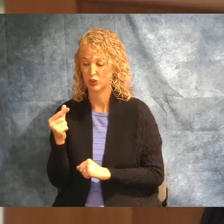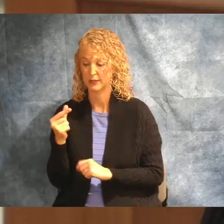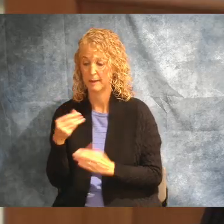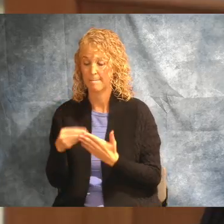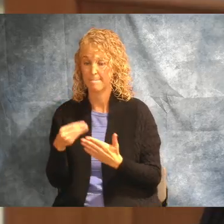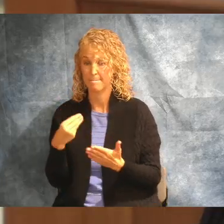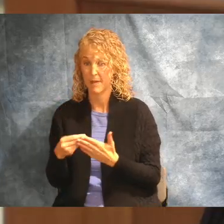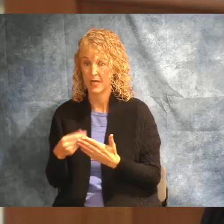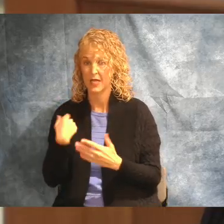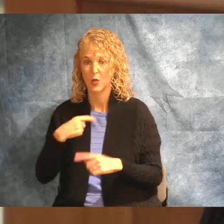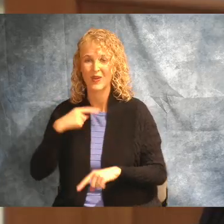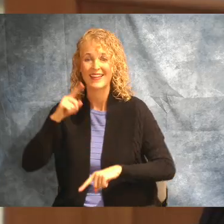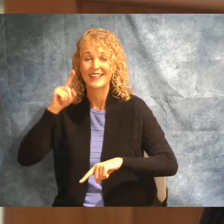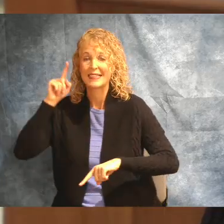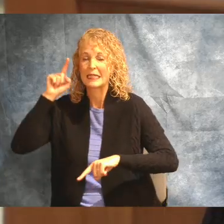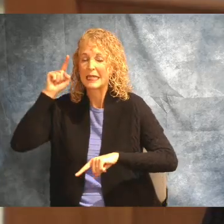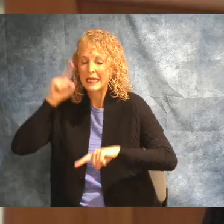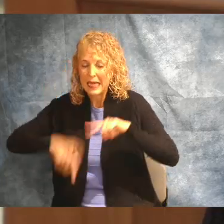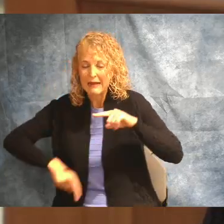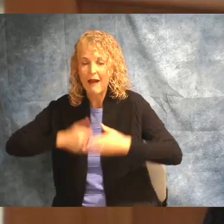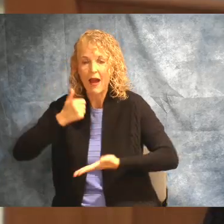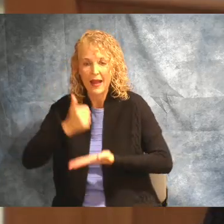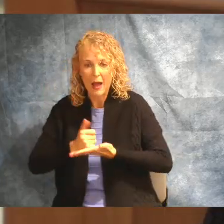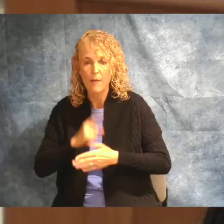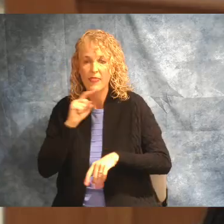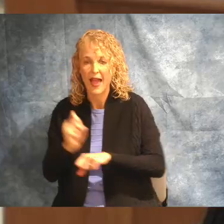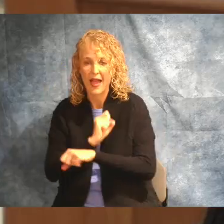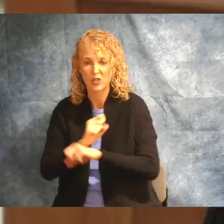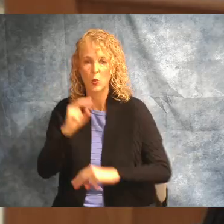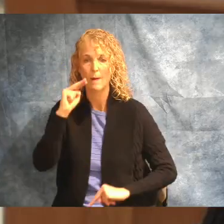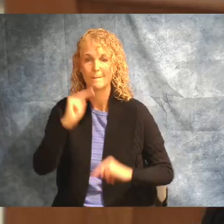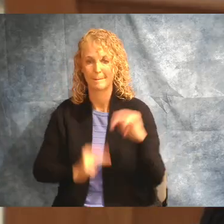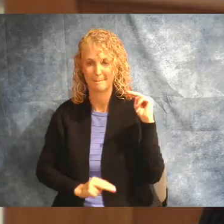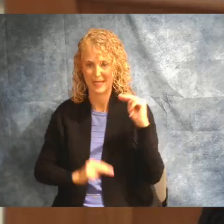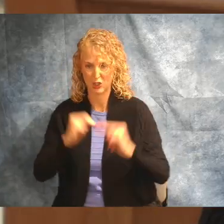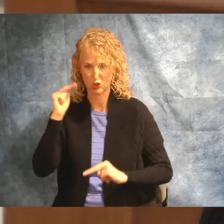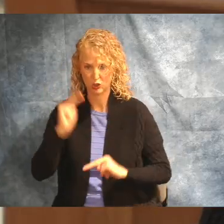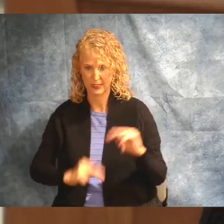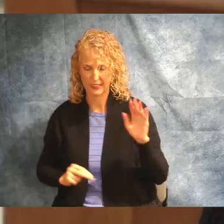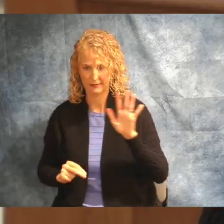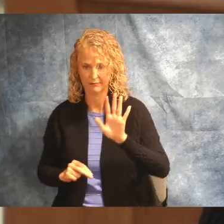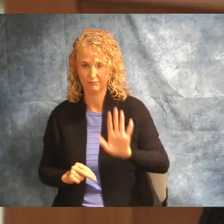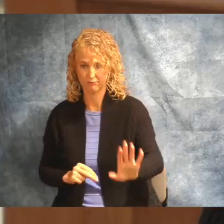structures of the buildings because that just gets into Davis Bacon and for this small amount